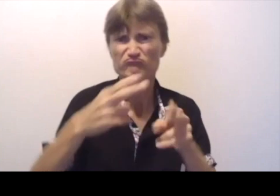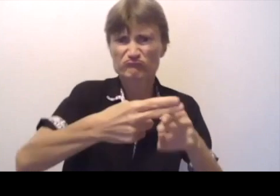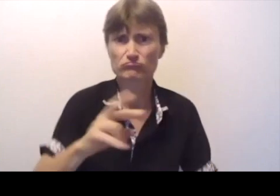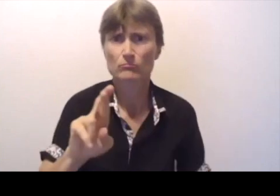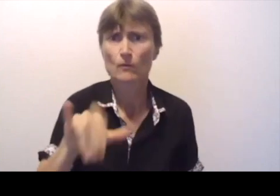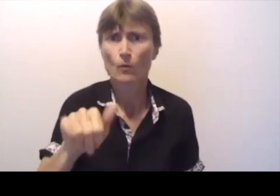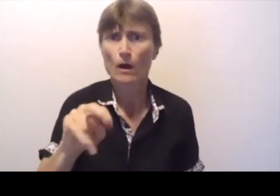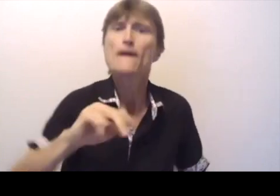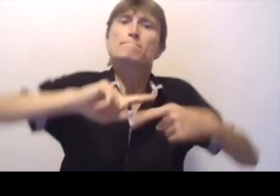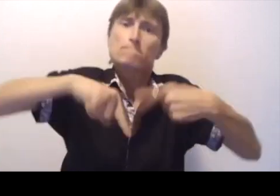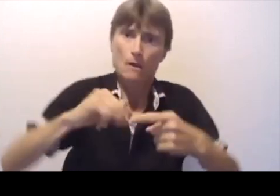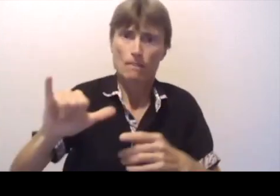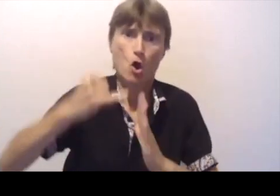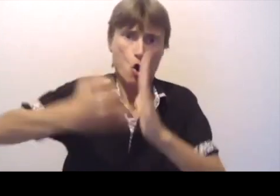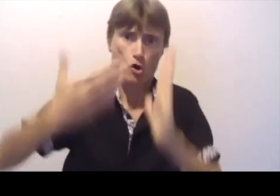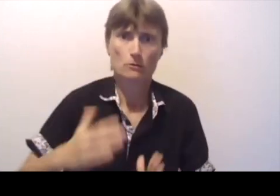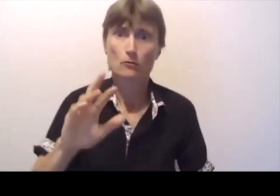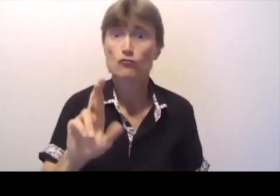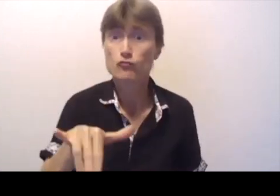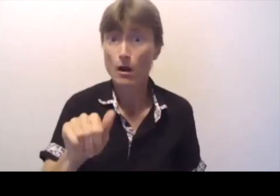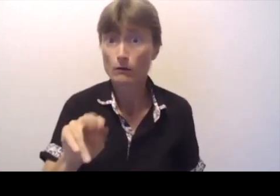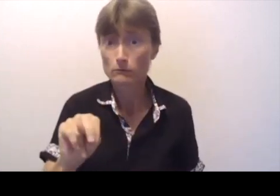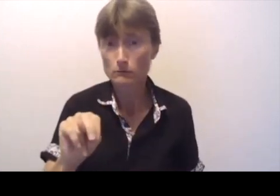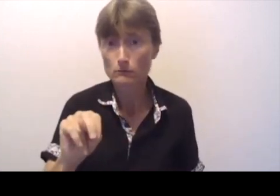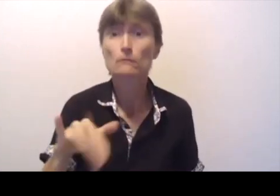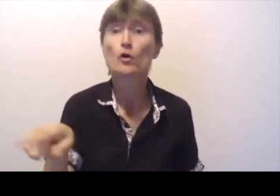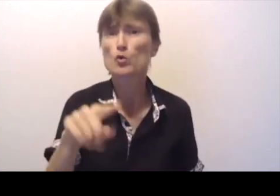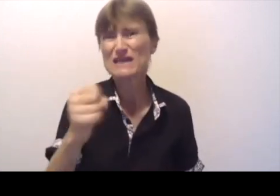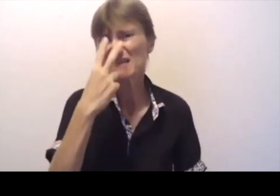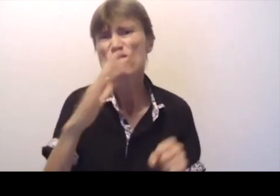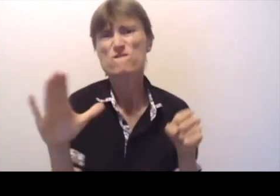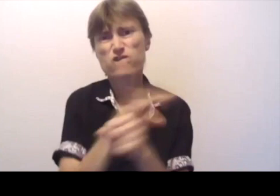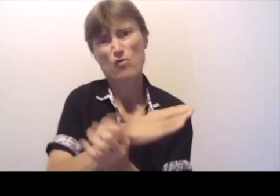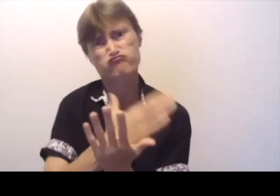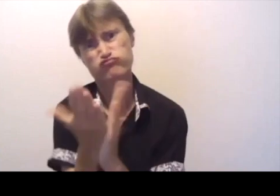and you can see the full version which is about 13 minutes long the